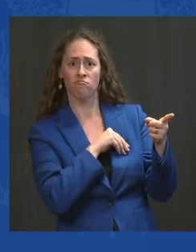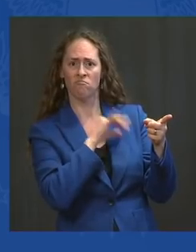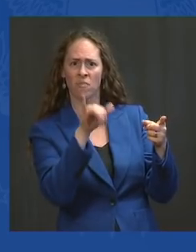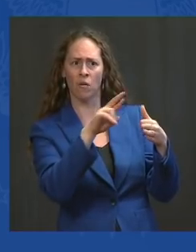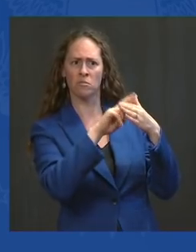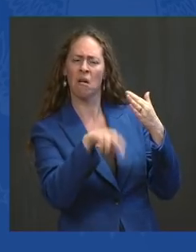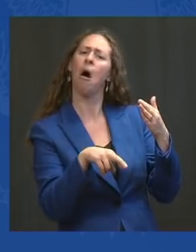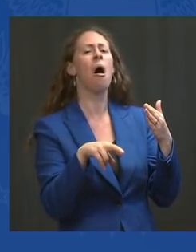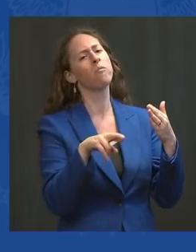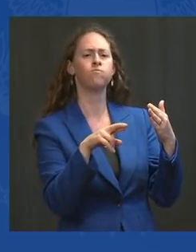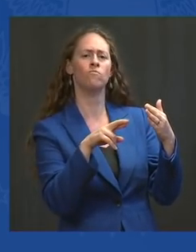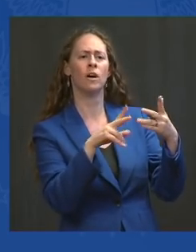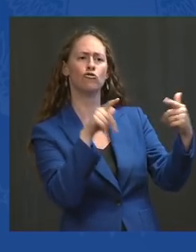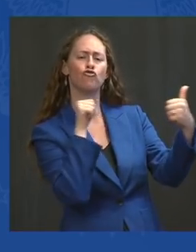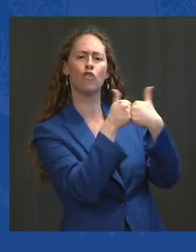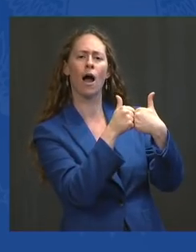No other election has ever been held